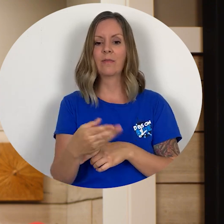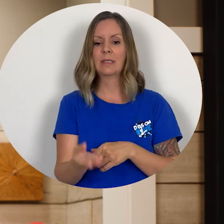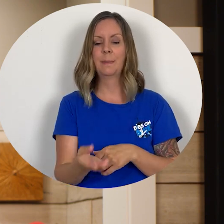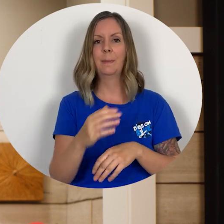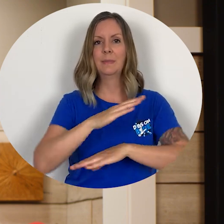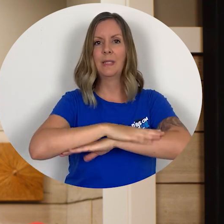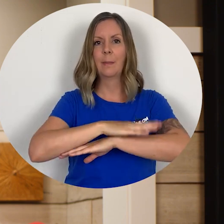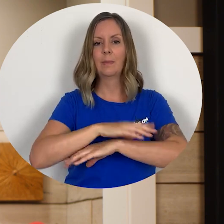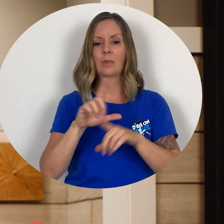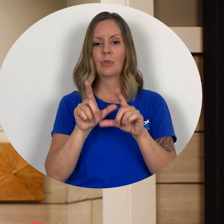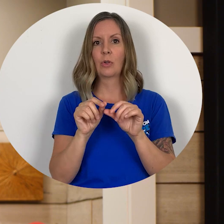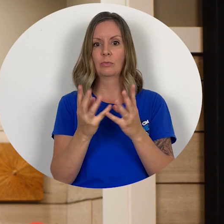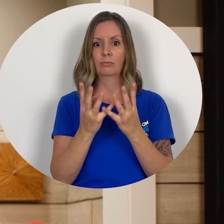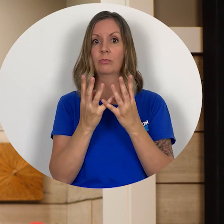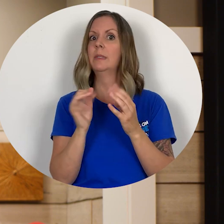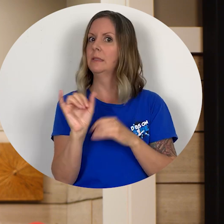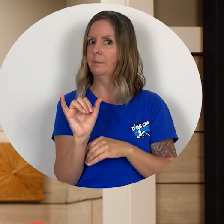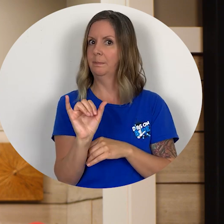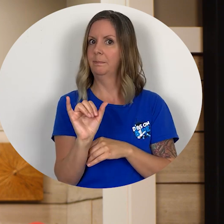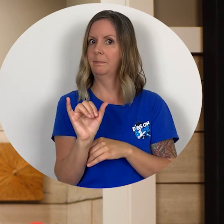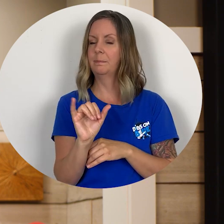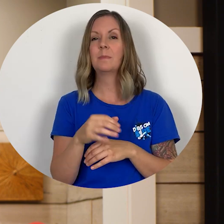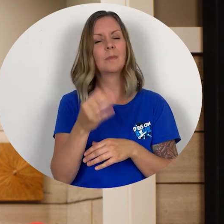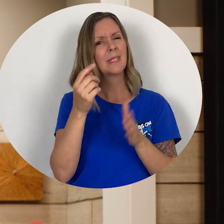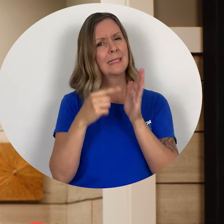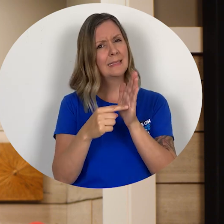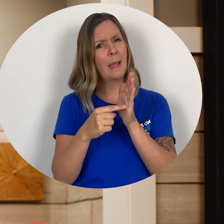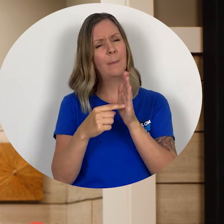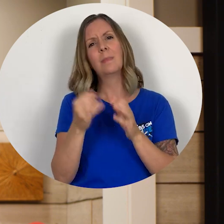any that are face-up on the table as well as those in their hand. So, for example, if